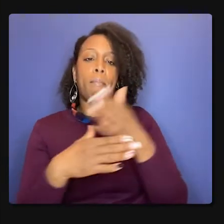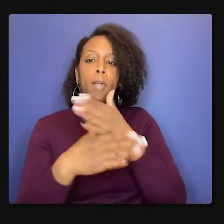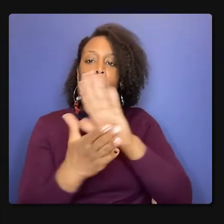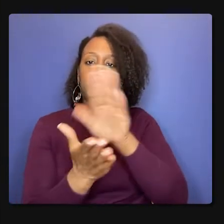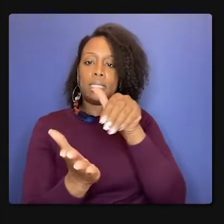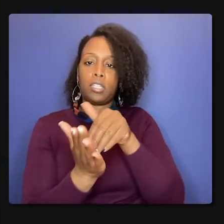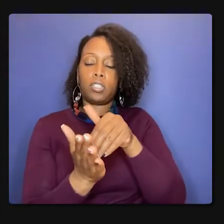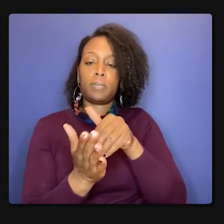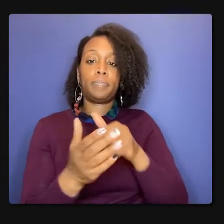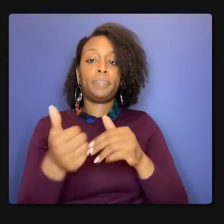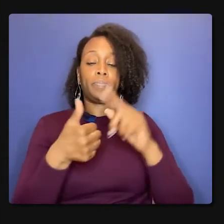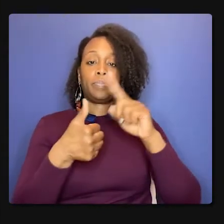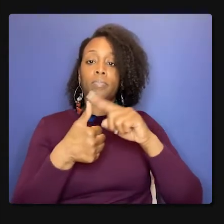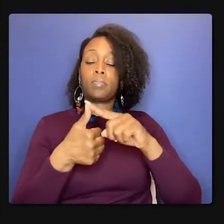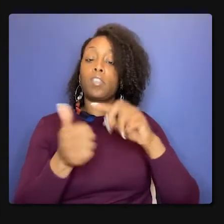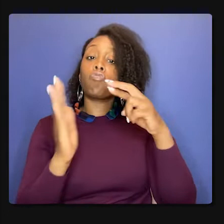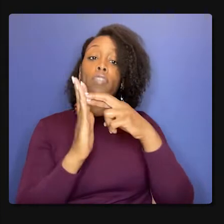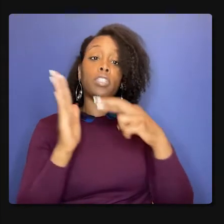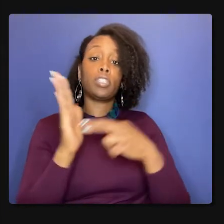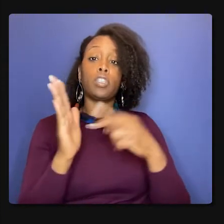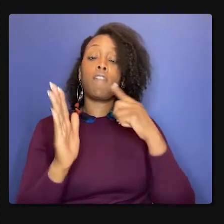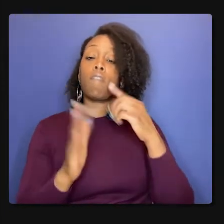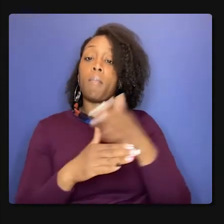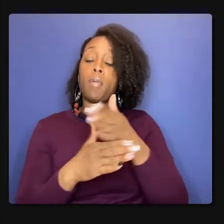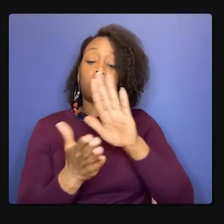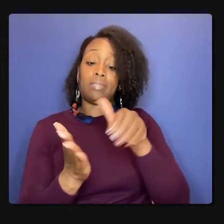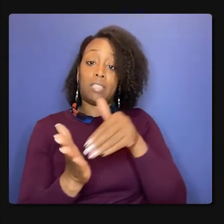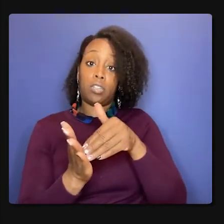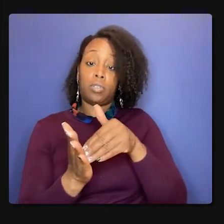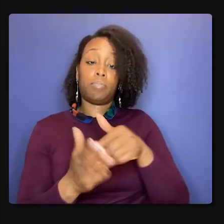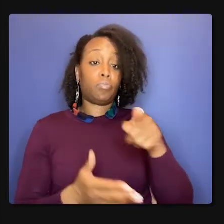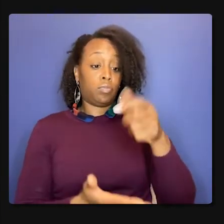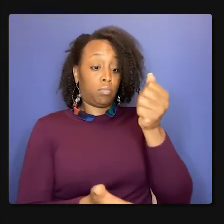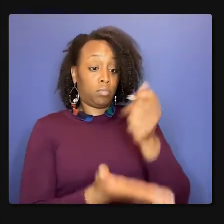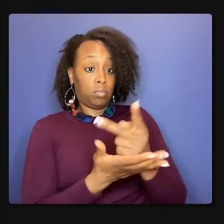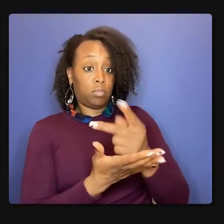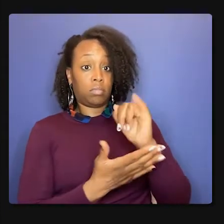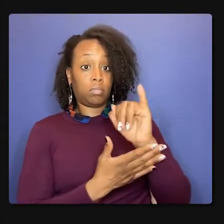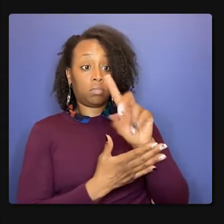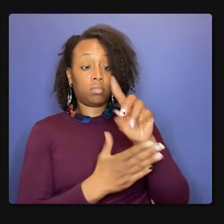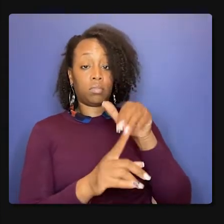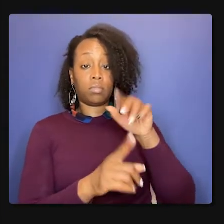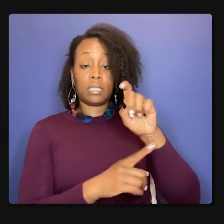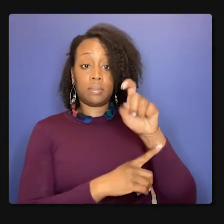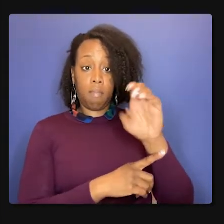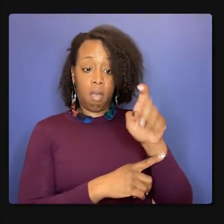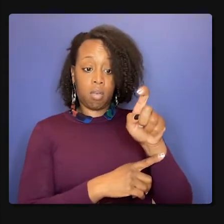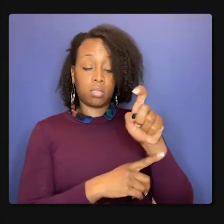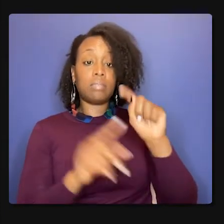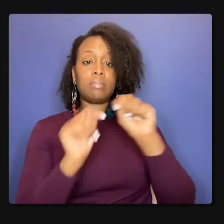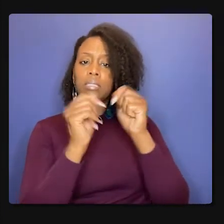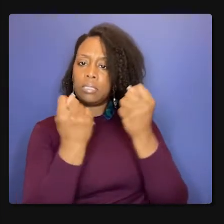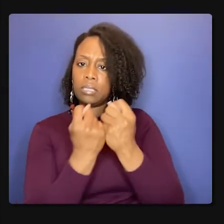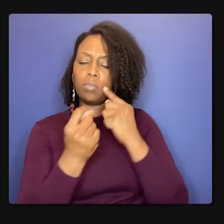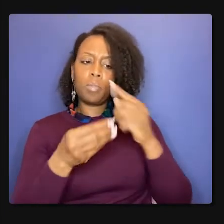Step one, registering for Partner Center. Once you have been approved for ID@Xbox, the ID team will provide